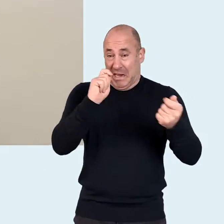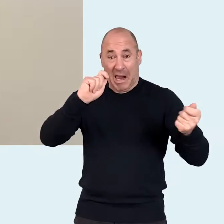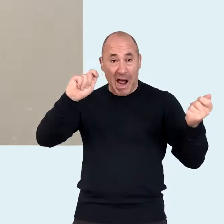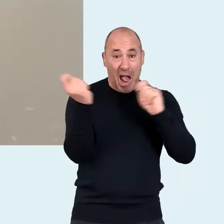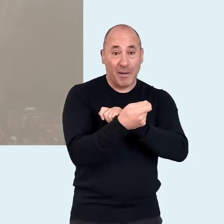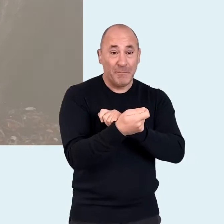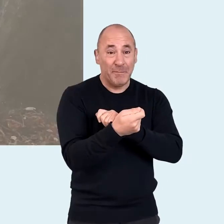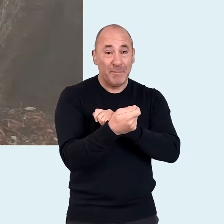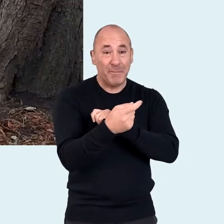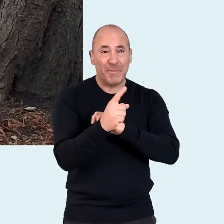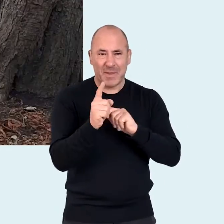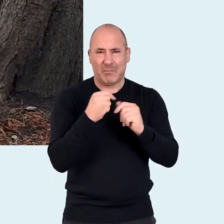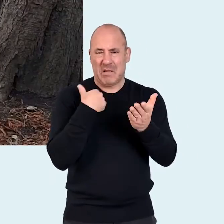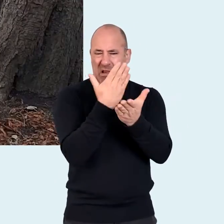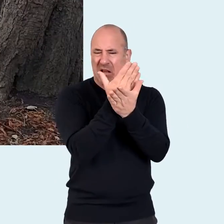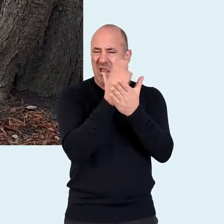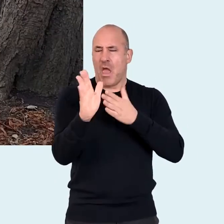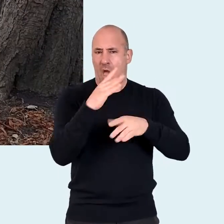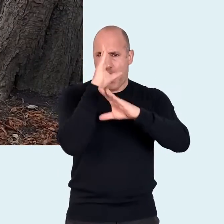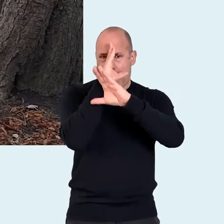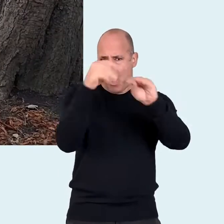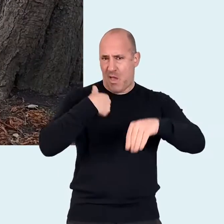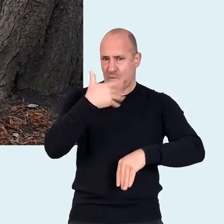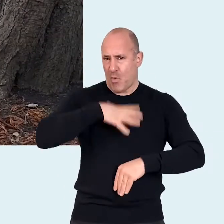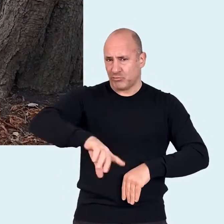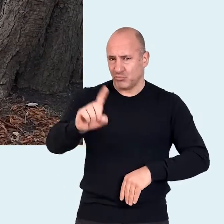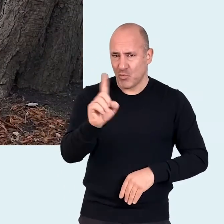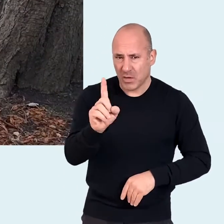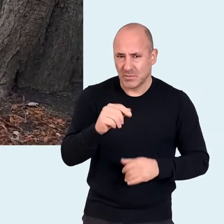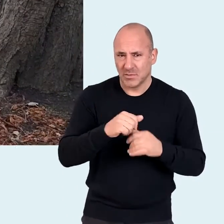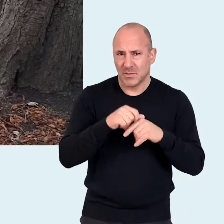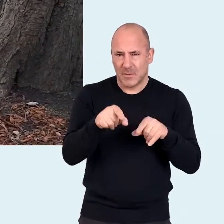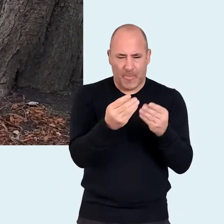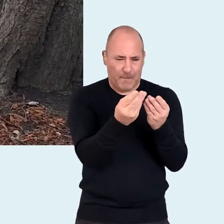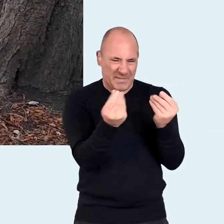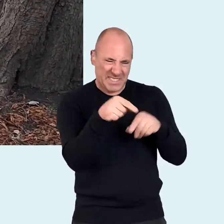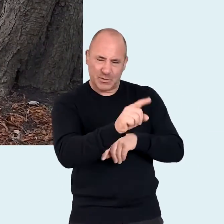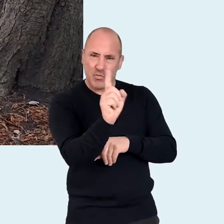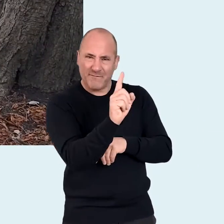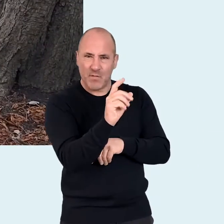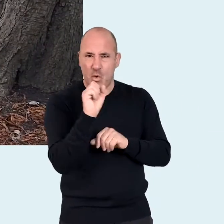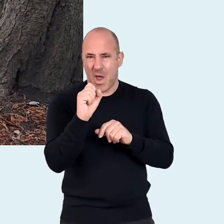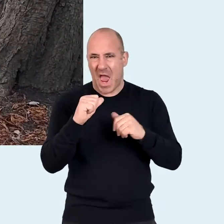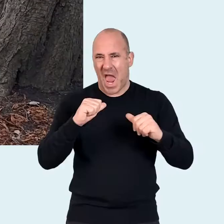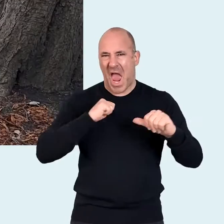through radical inclusion, being clear about what intentions are and what the essence of